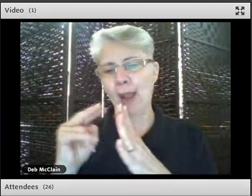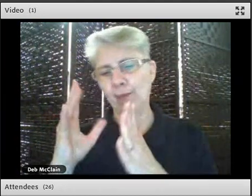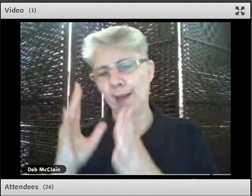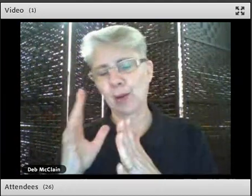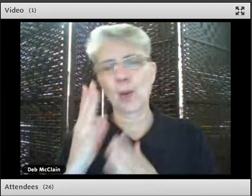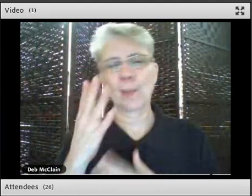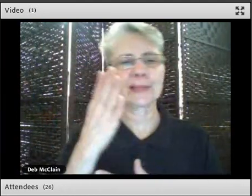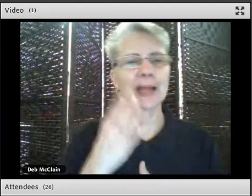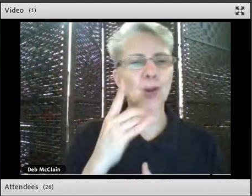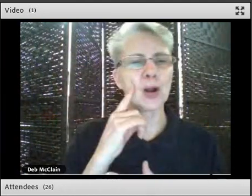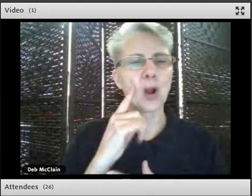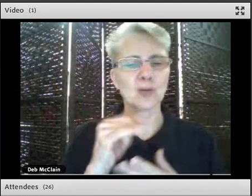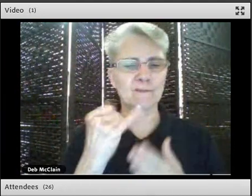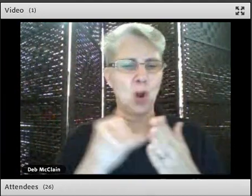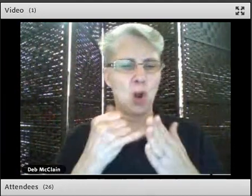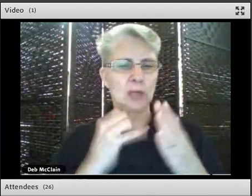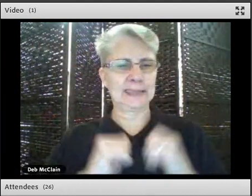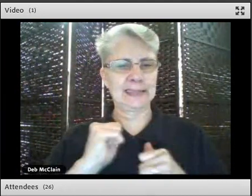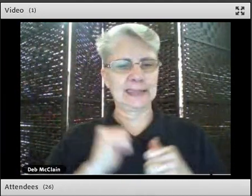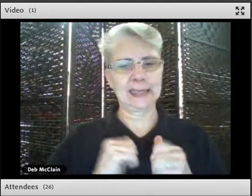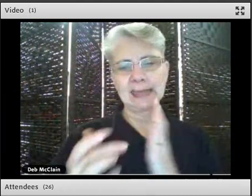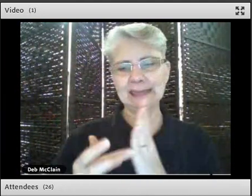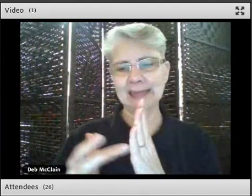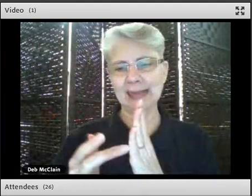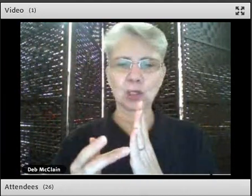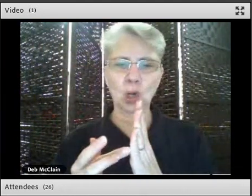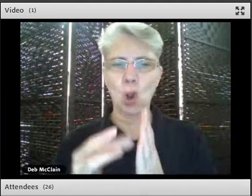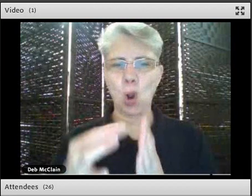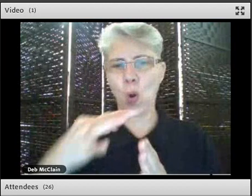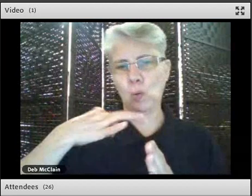Those were removed several years ago at this point.